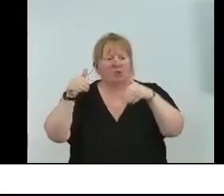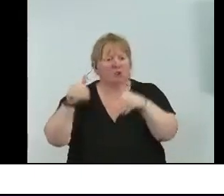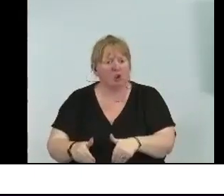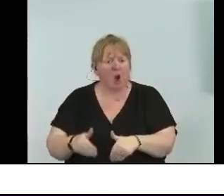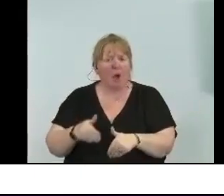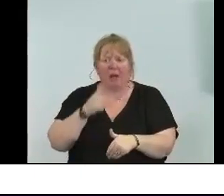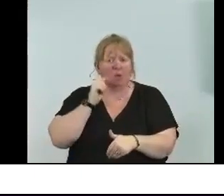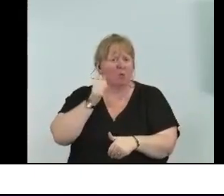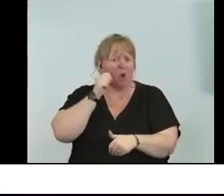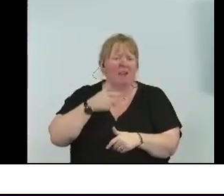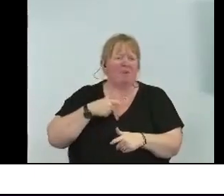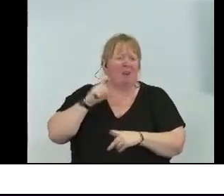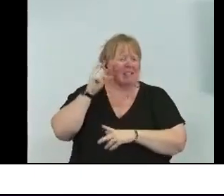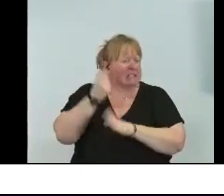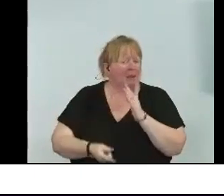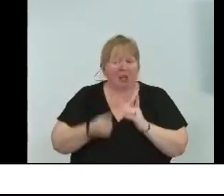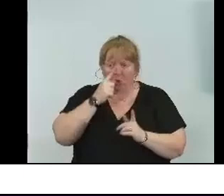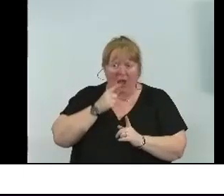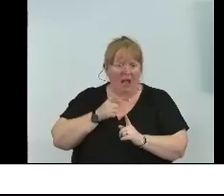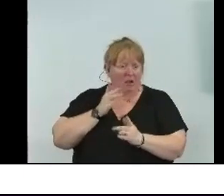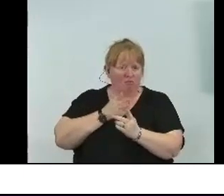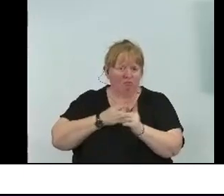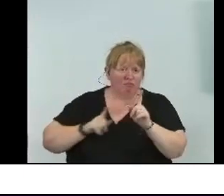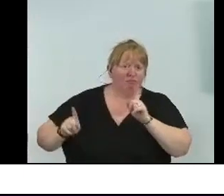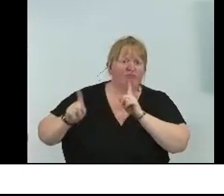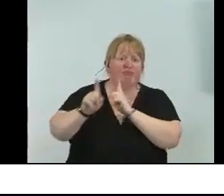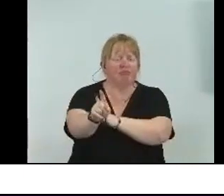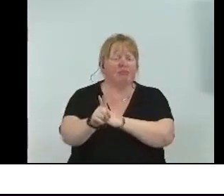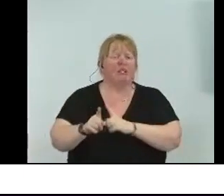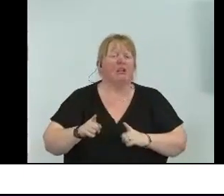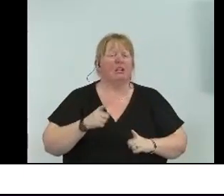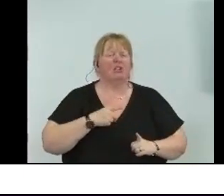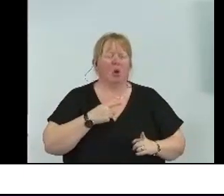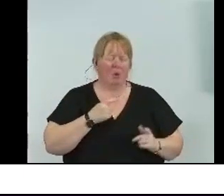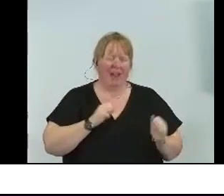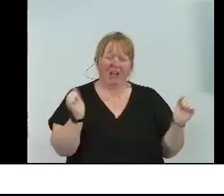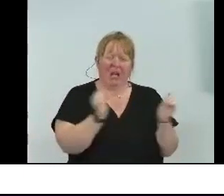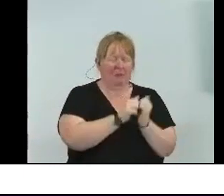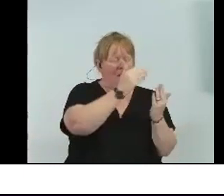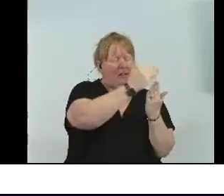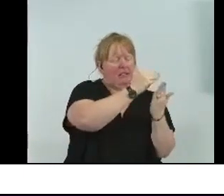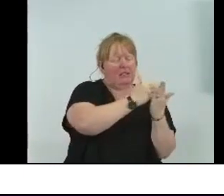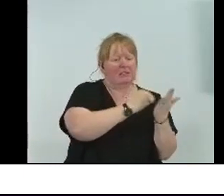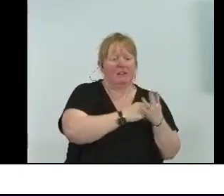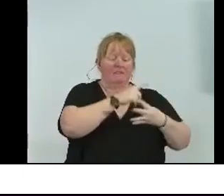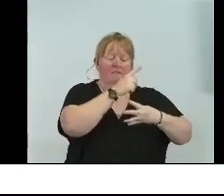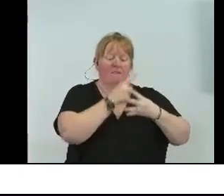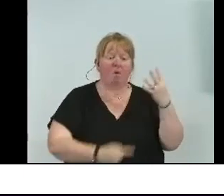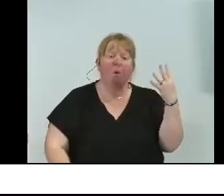But anyway, so we made a set of commitments. We decided that we would make 4 commitments